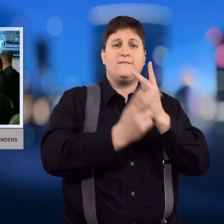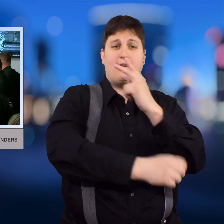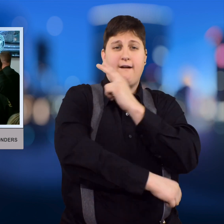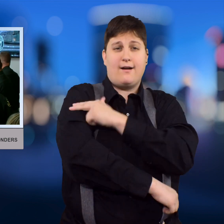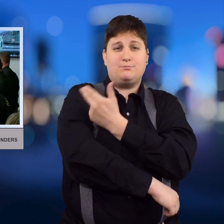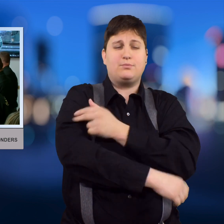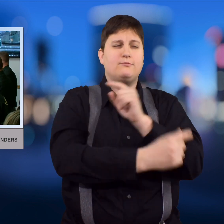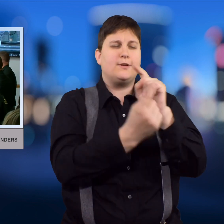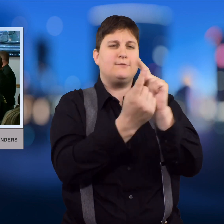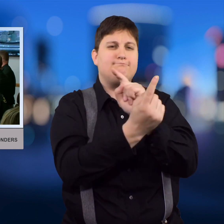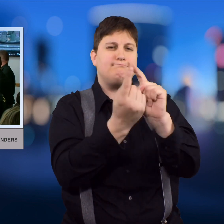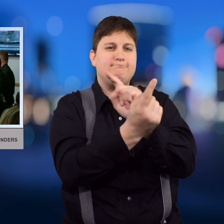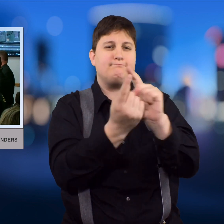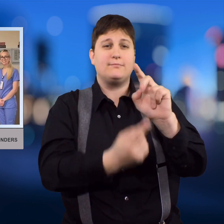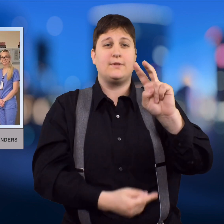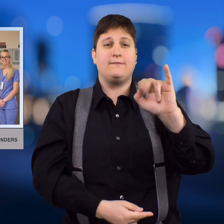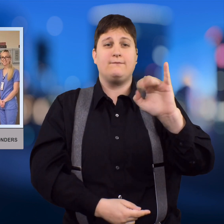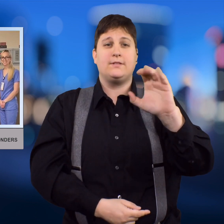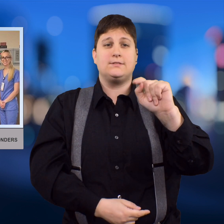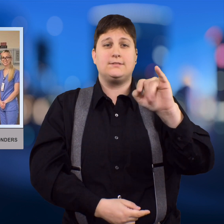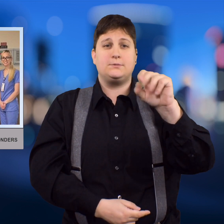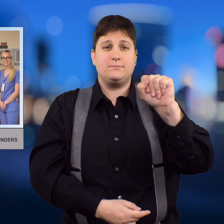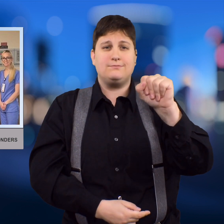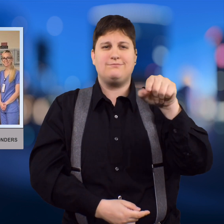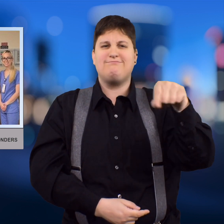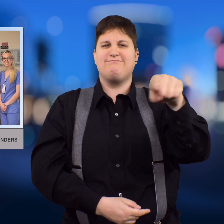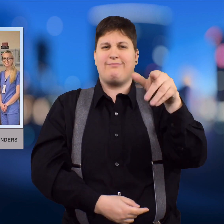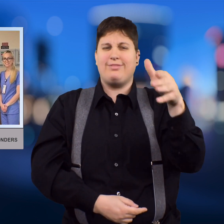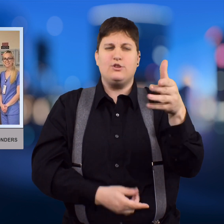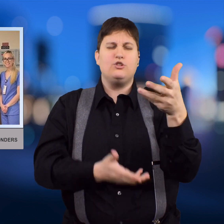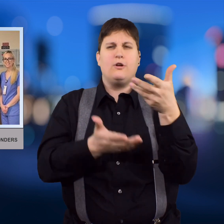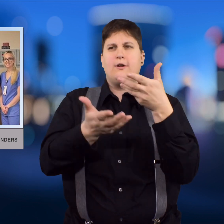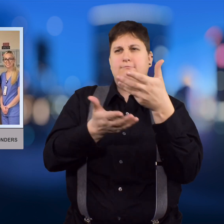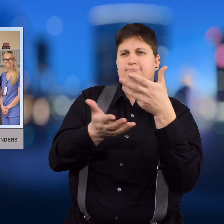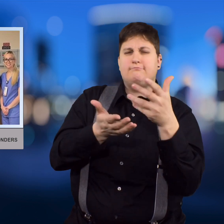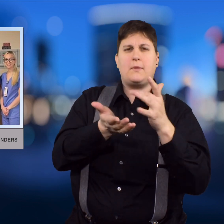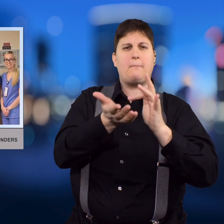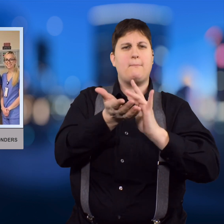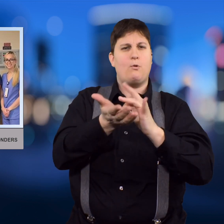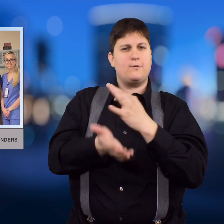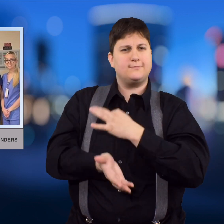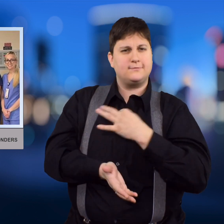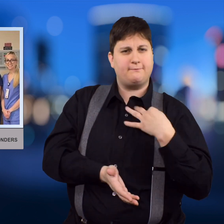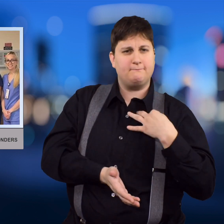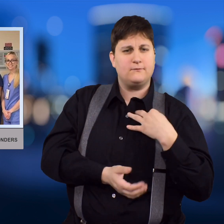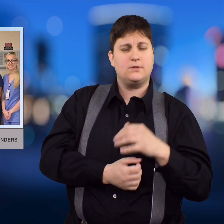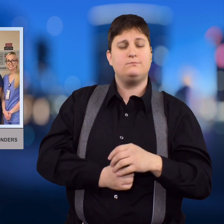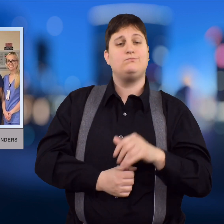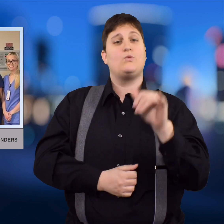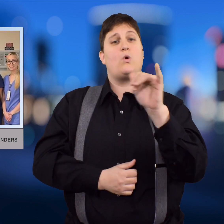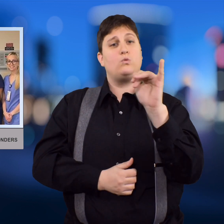They met with medical staff at a hospital where many of the victims were treated.